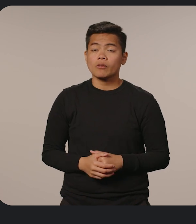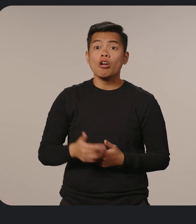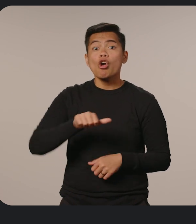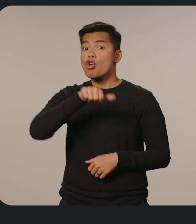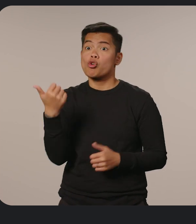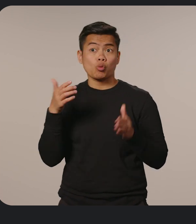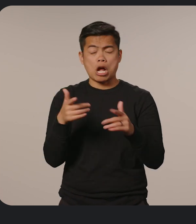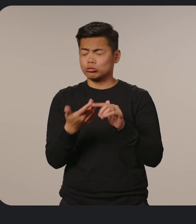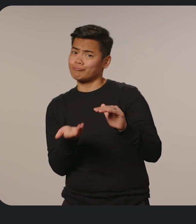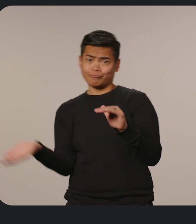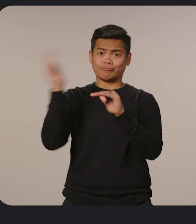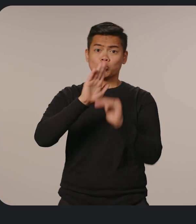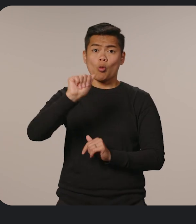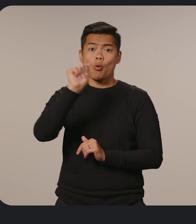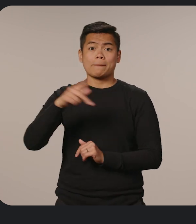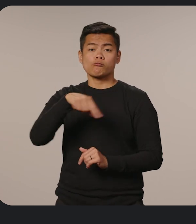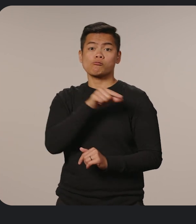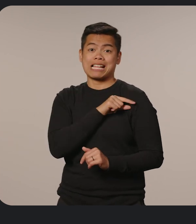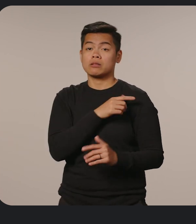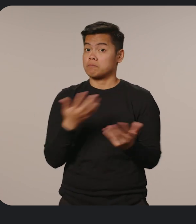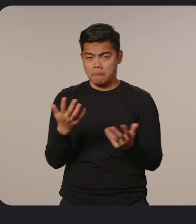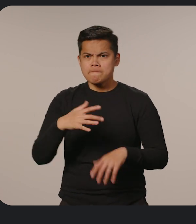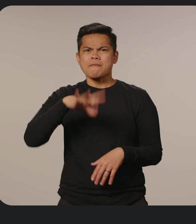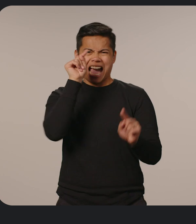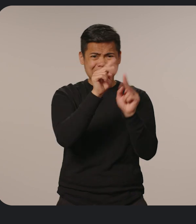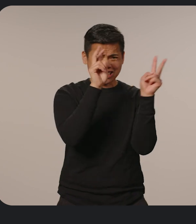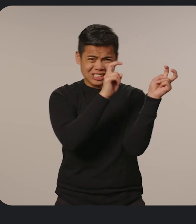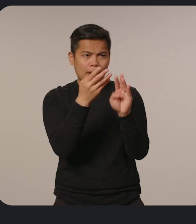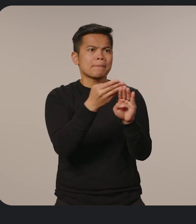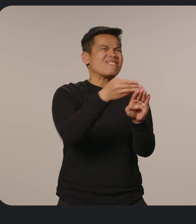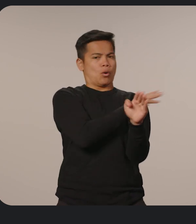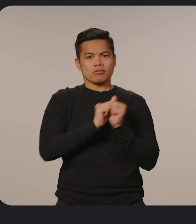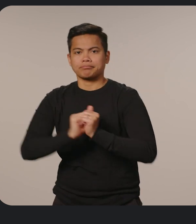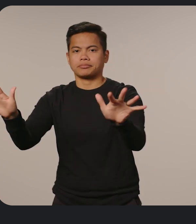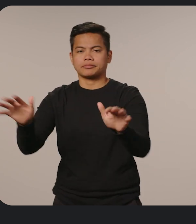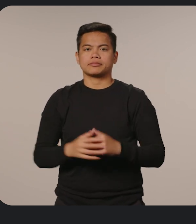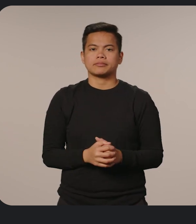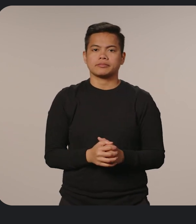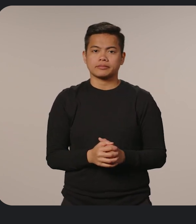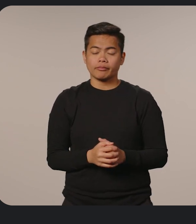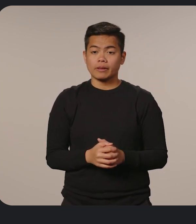another way to boost your app's quality is to find issues before ever launching